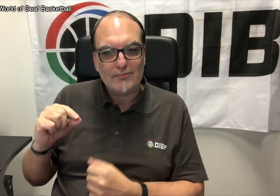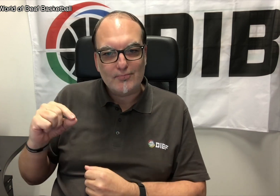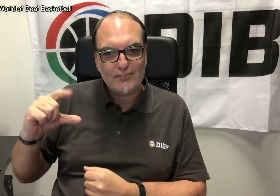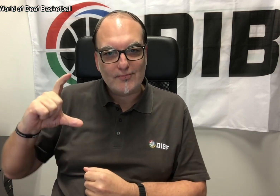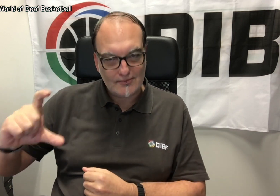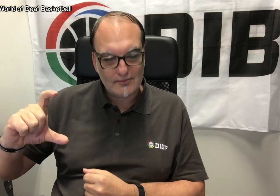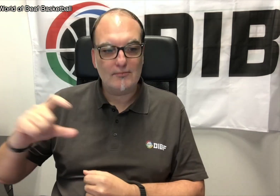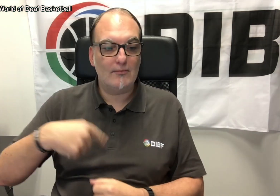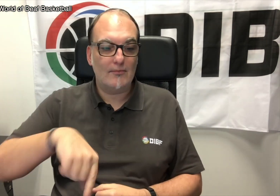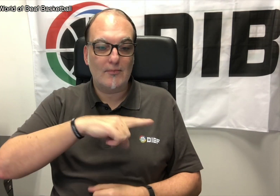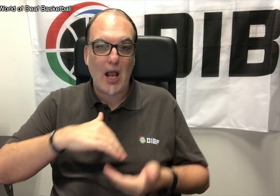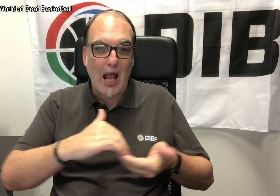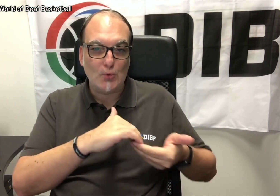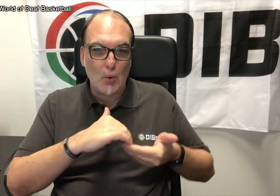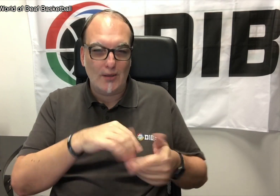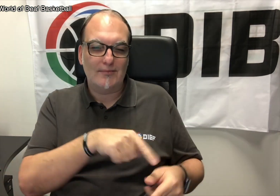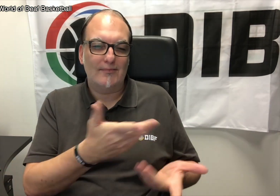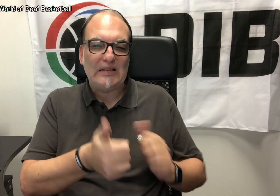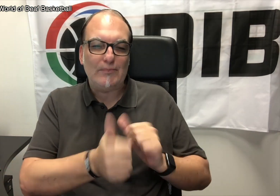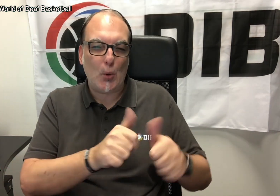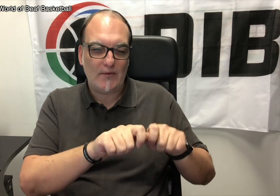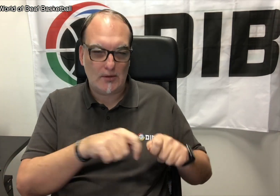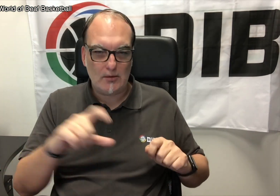whereas associate members needed more responsibilities